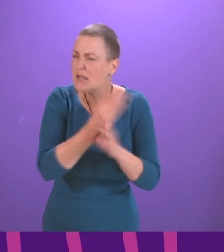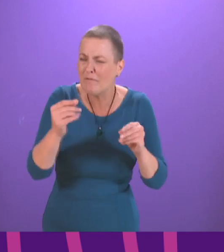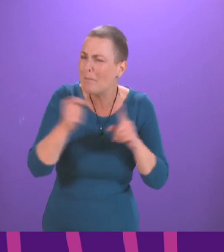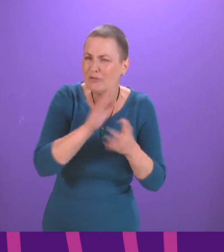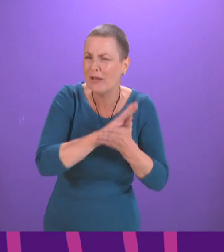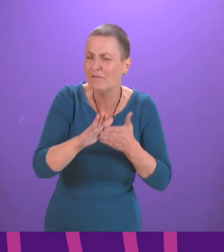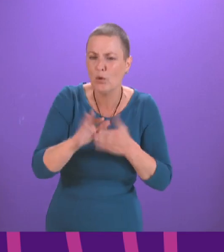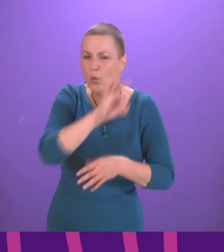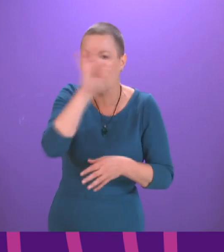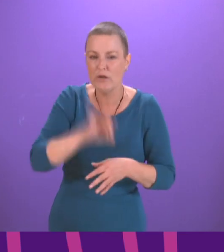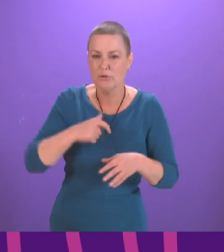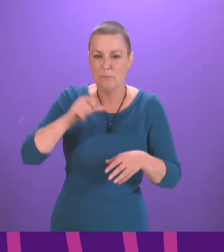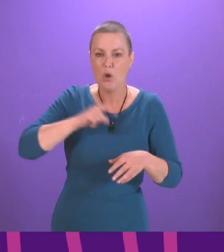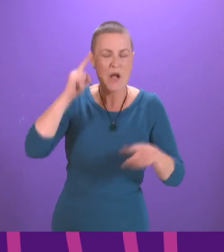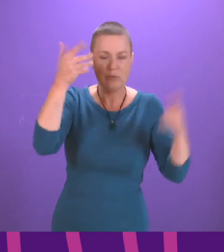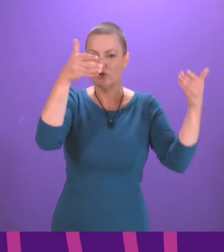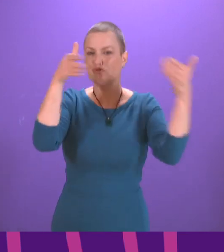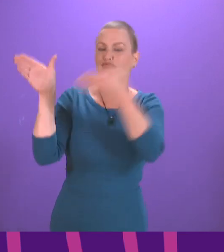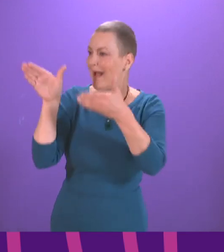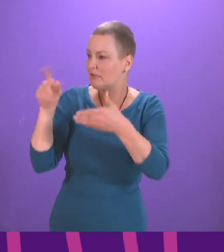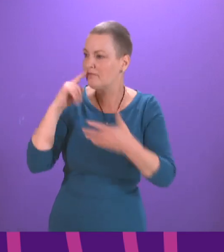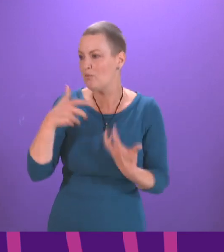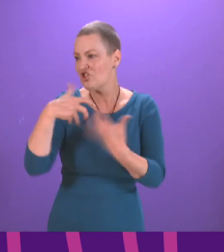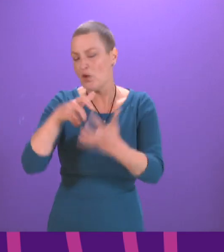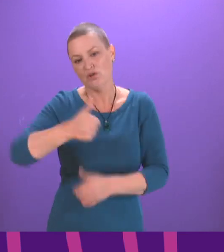Patrick Harvie’s question because I was distracted by shouting from members on the